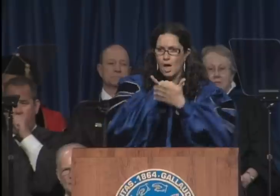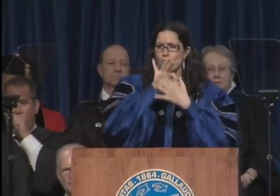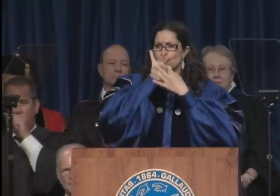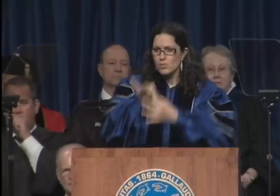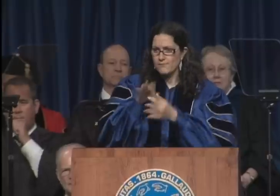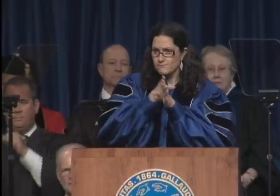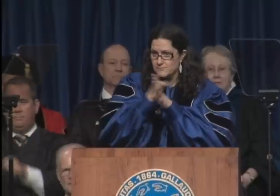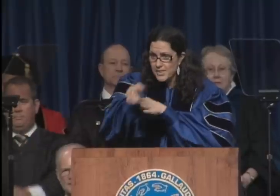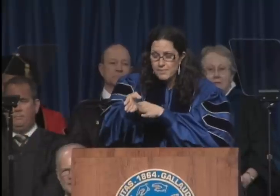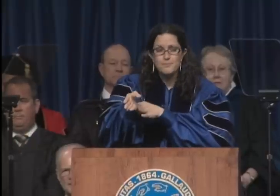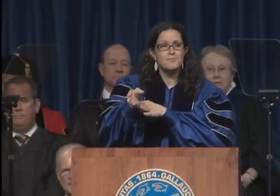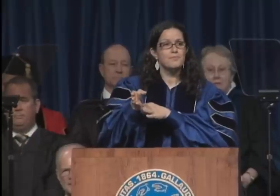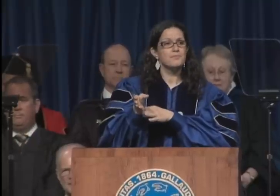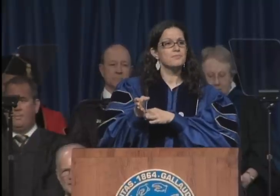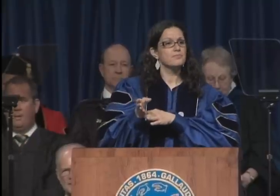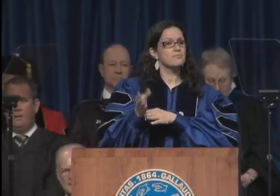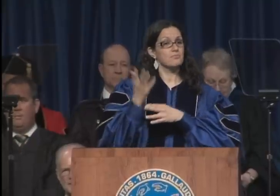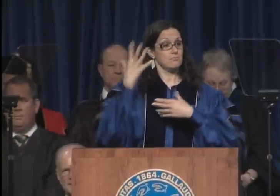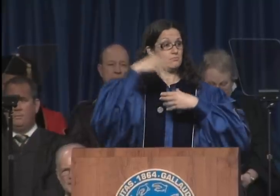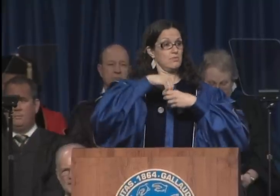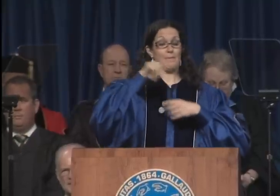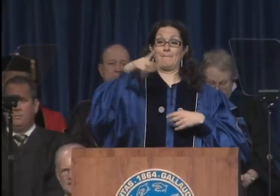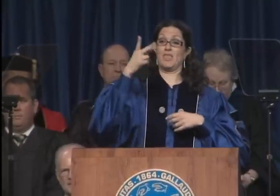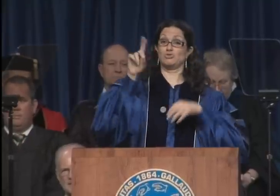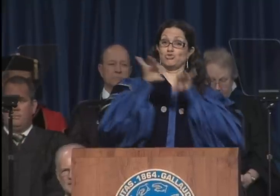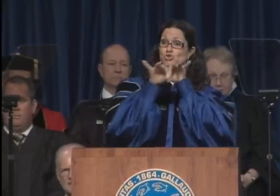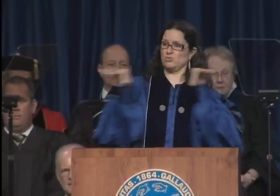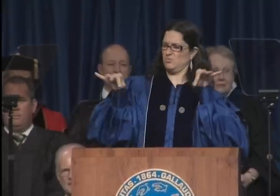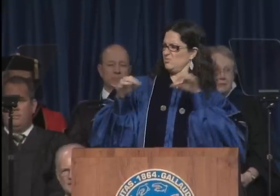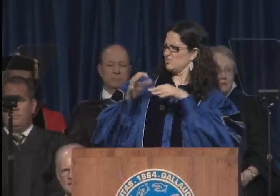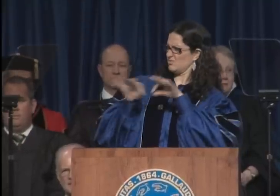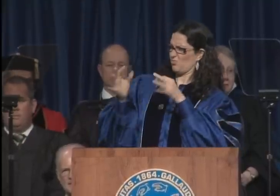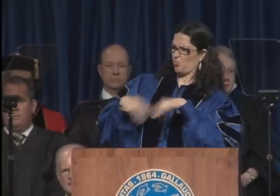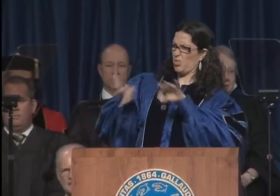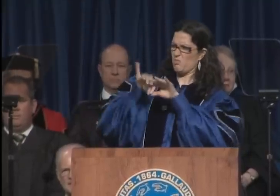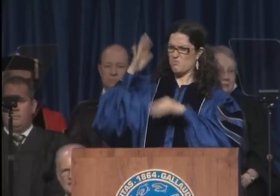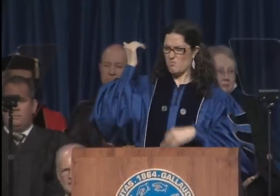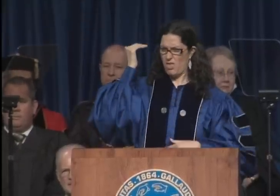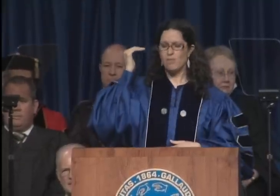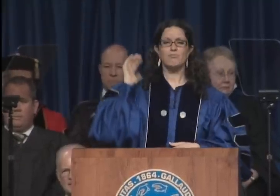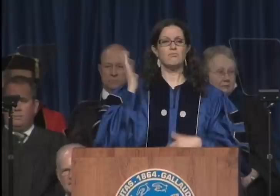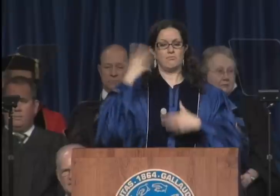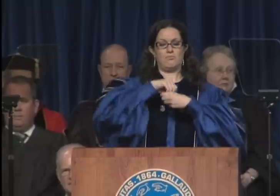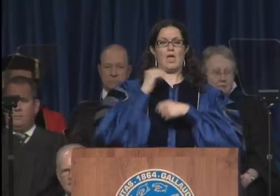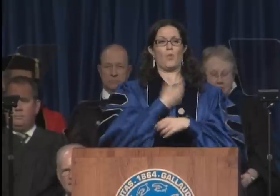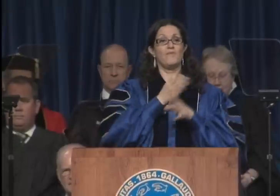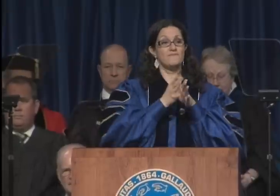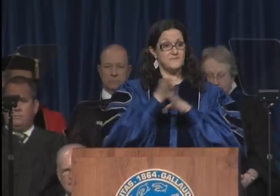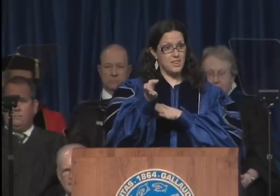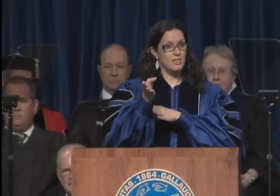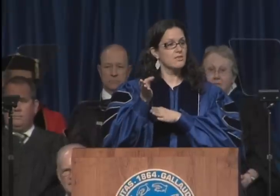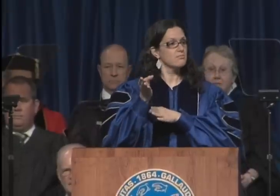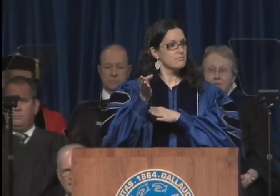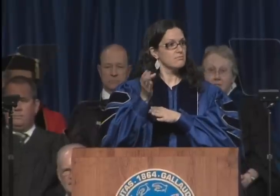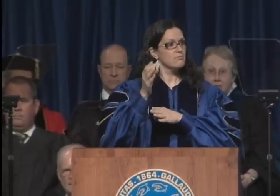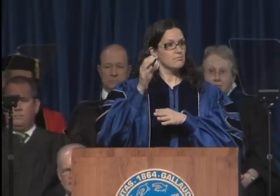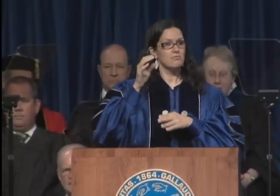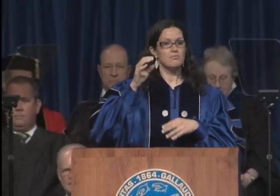To earn our degrees, we also had to be passionate about our studies and our chosen fields.